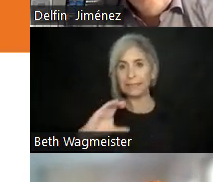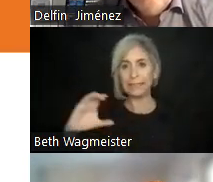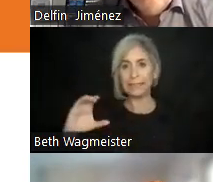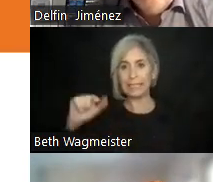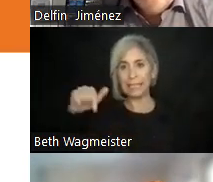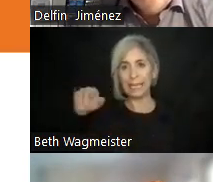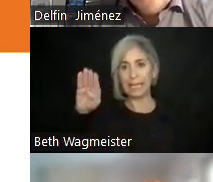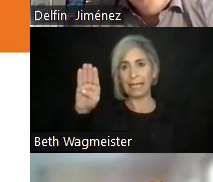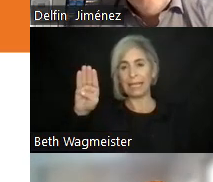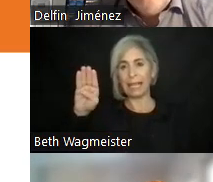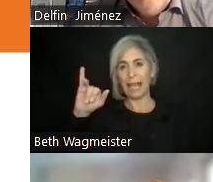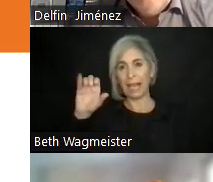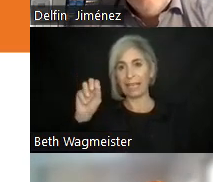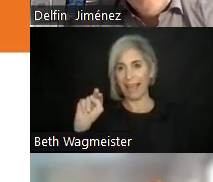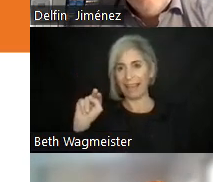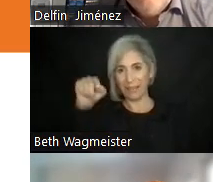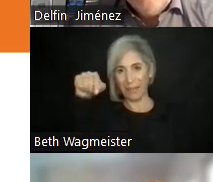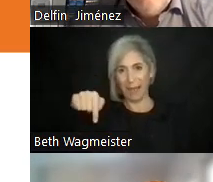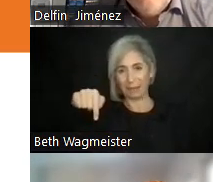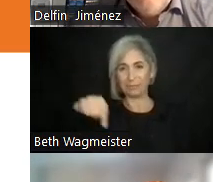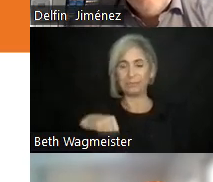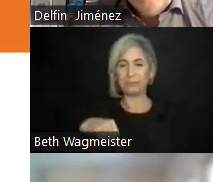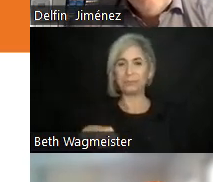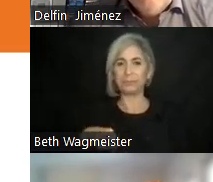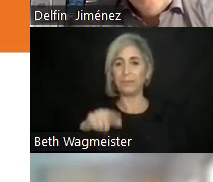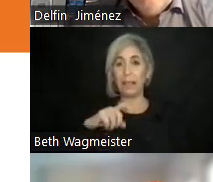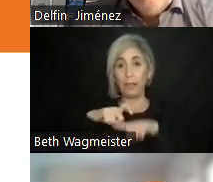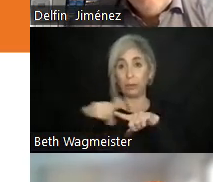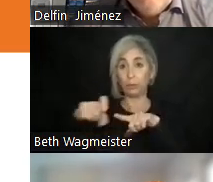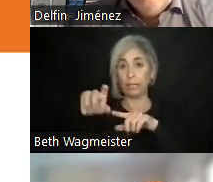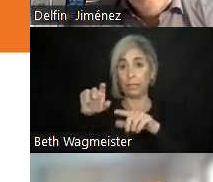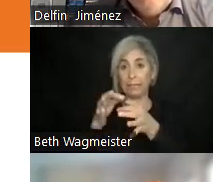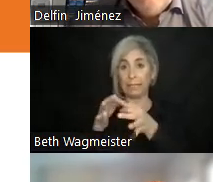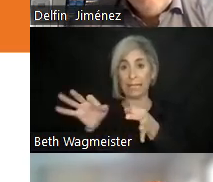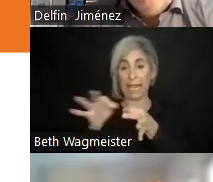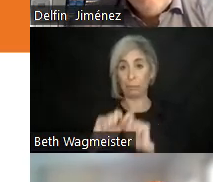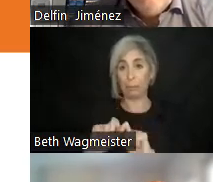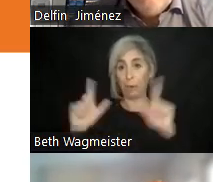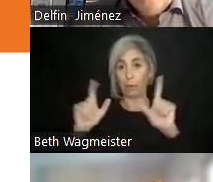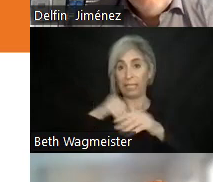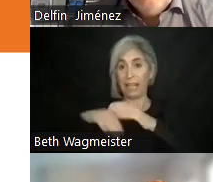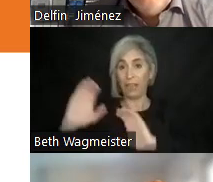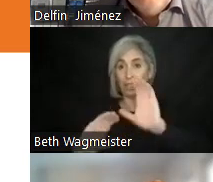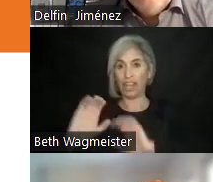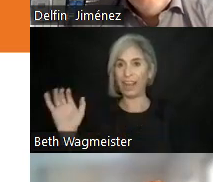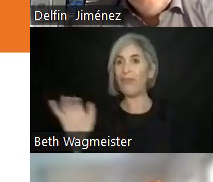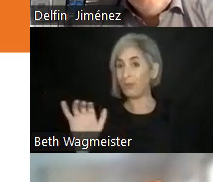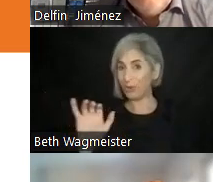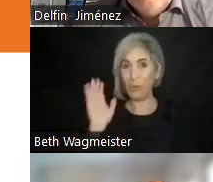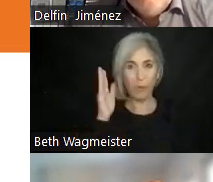your Zoom screen. The Streamtext link will be posted in the chat as well. ASL translation